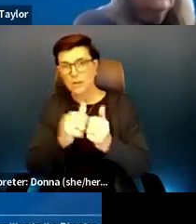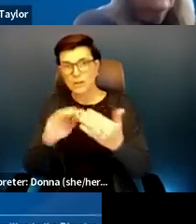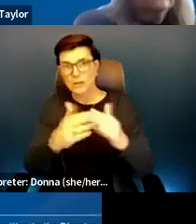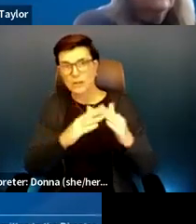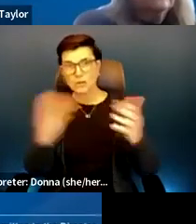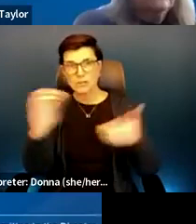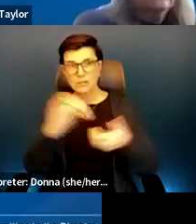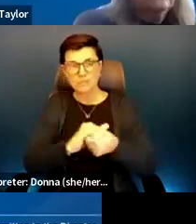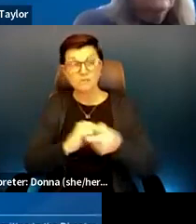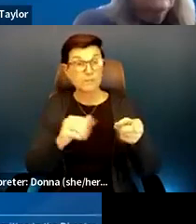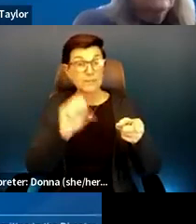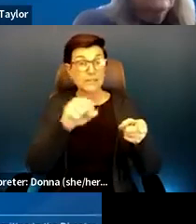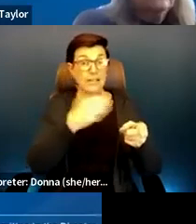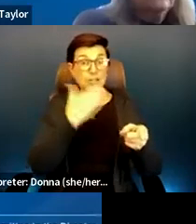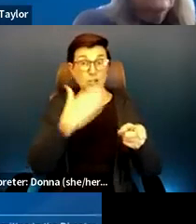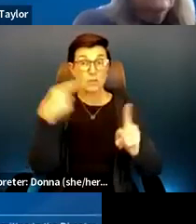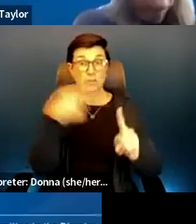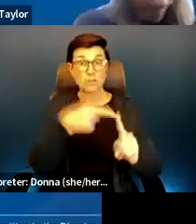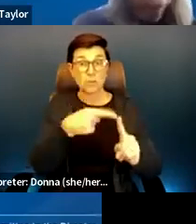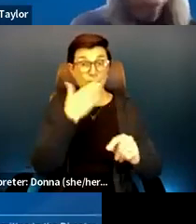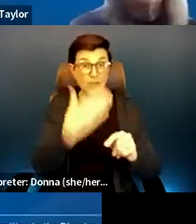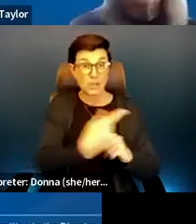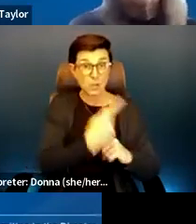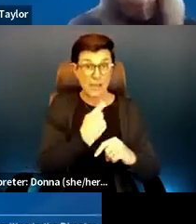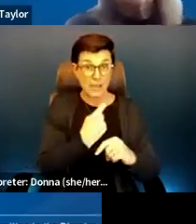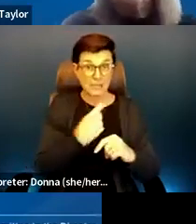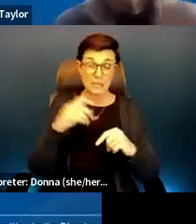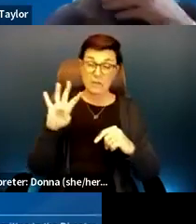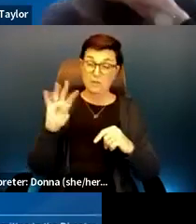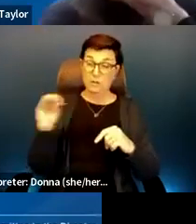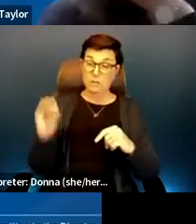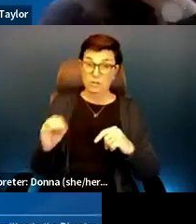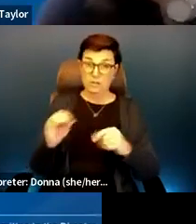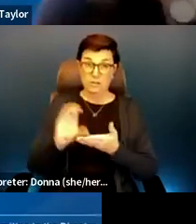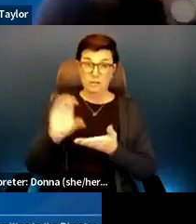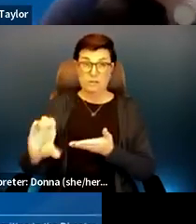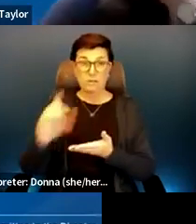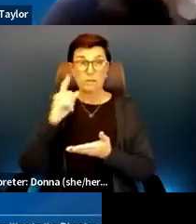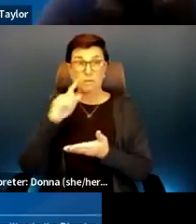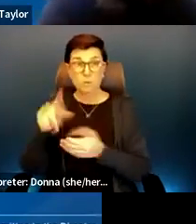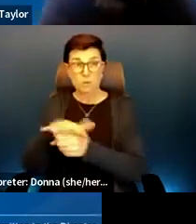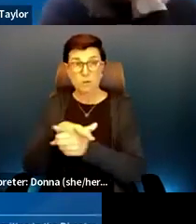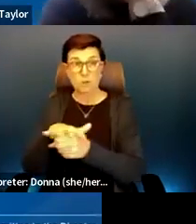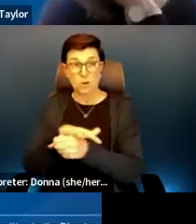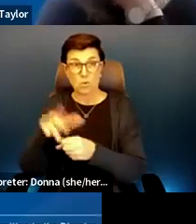And thank you for asking that question. The 40% to local health departments and they will have some flexibility in how they use that.